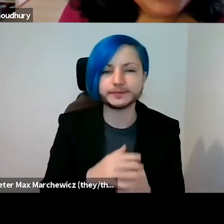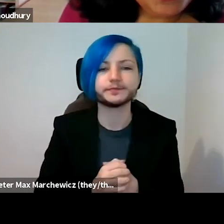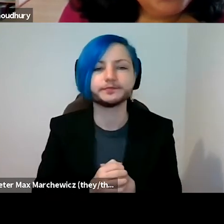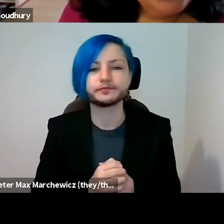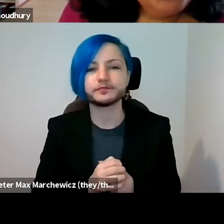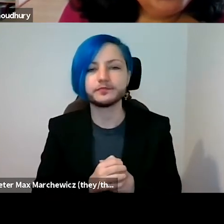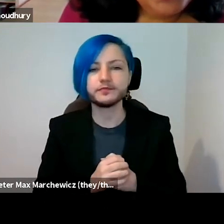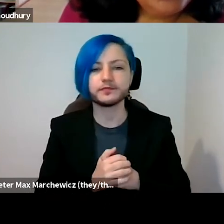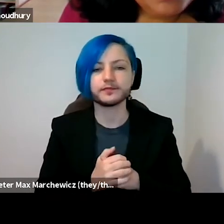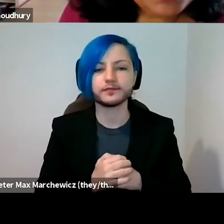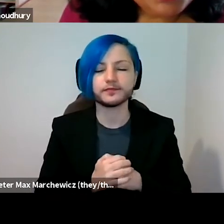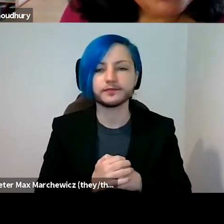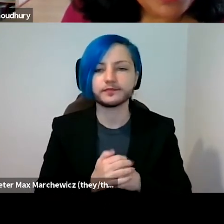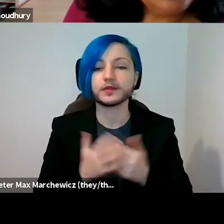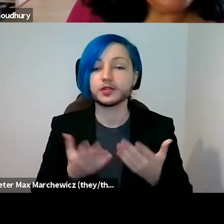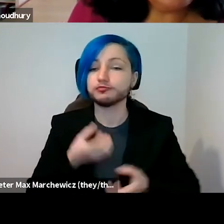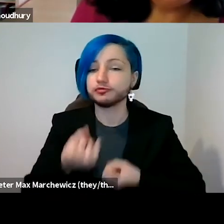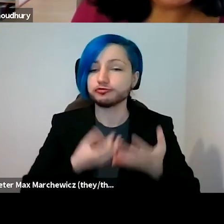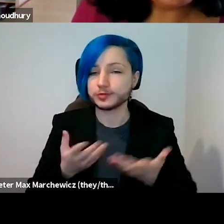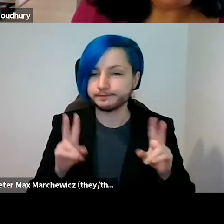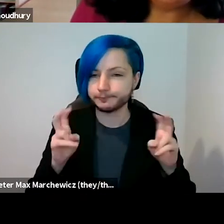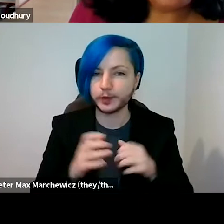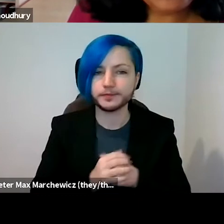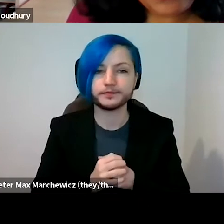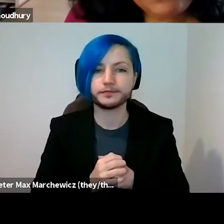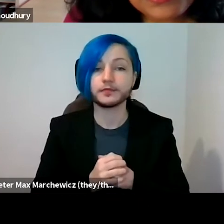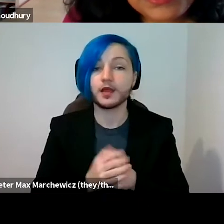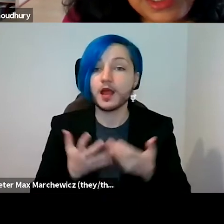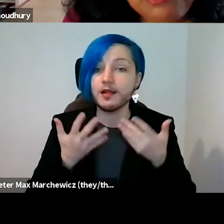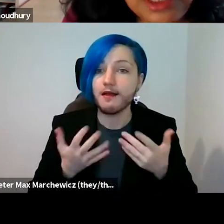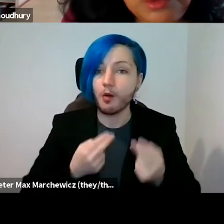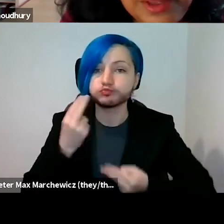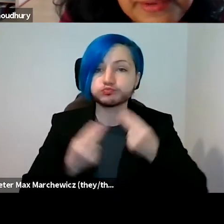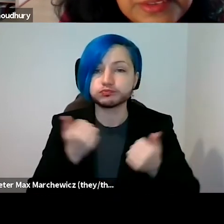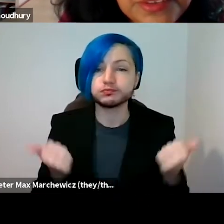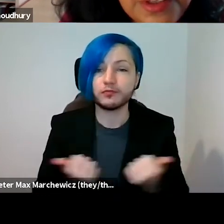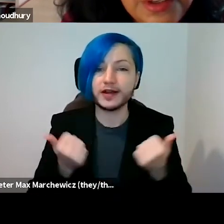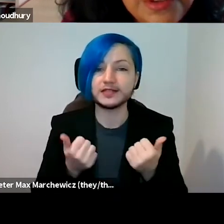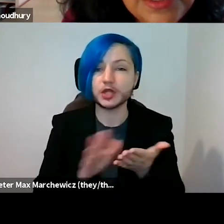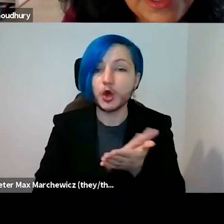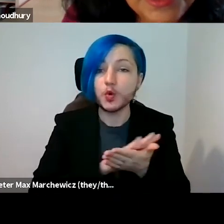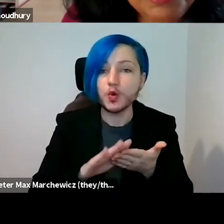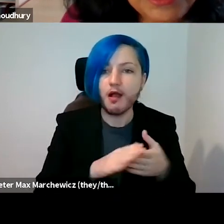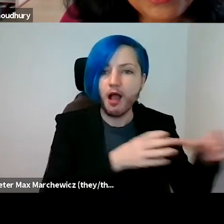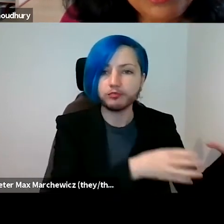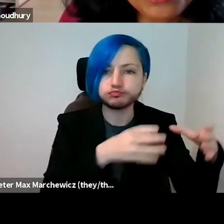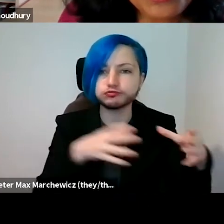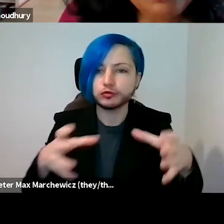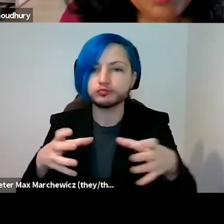So the description ran, "But now, the dinner ended, came in hookahs. Sighed, mentally, poor Tom,